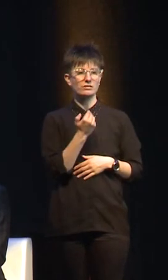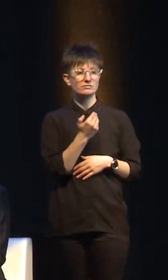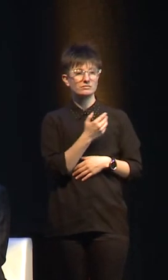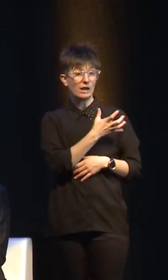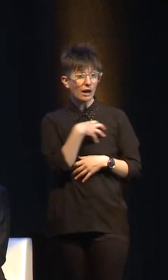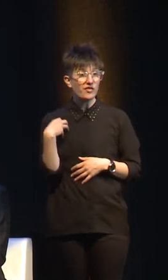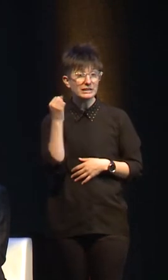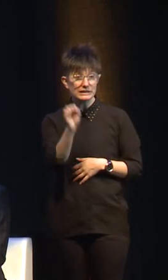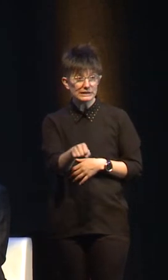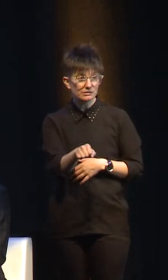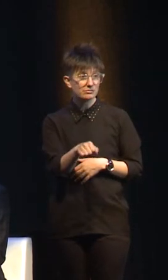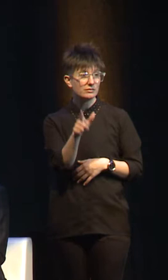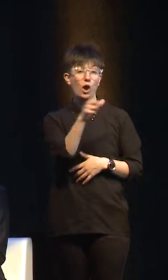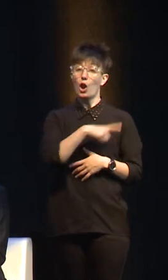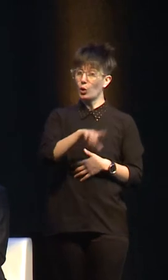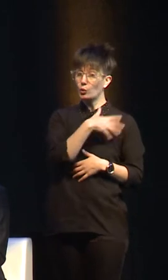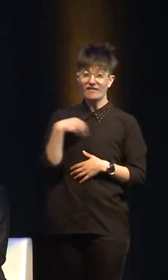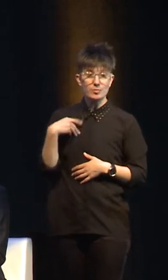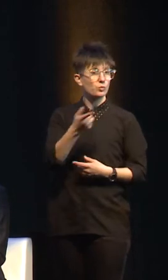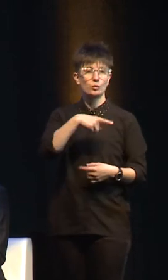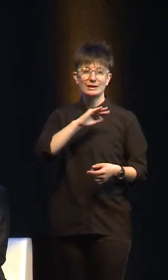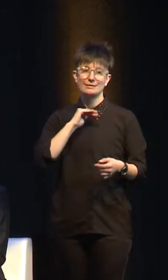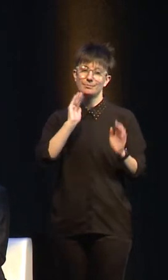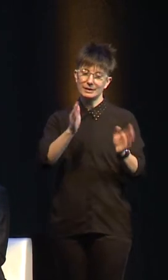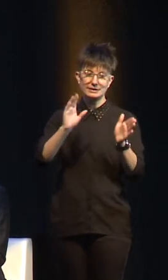I is local government in terms of the kind of the work that you see here in Taranaki